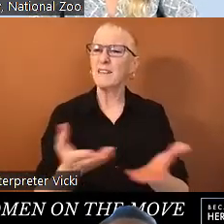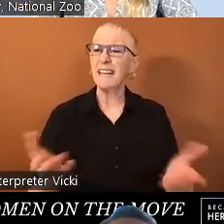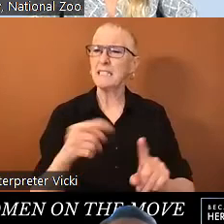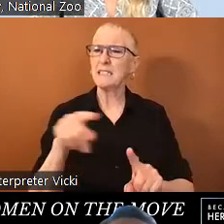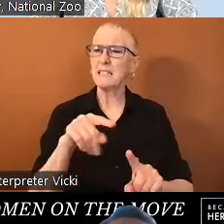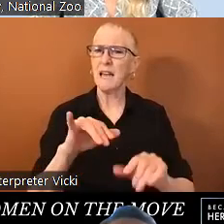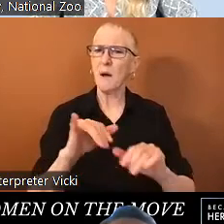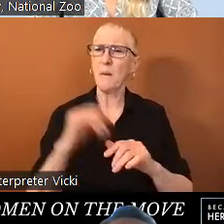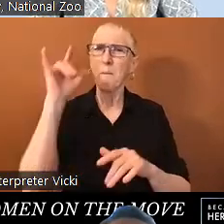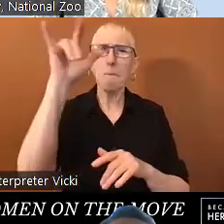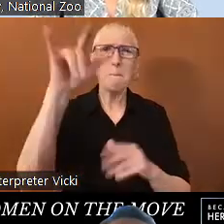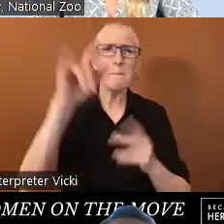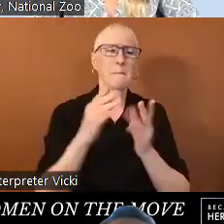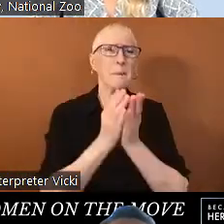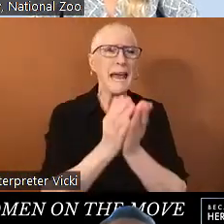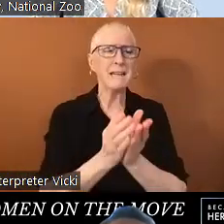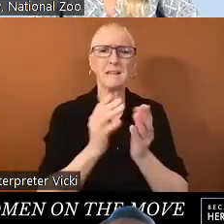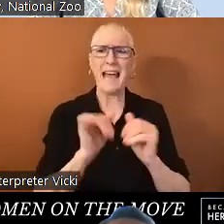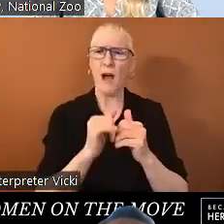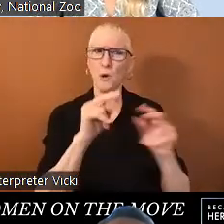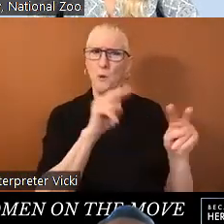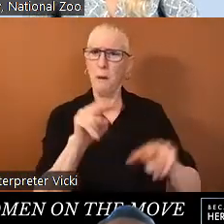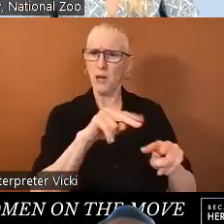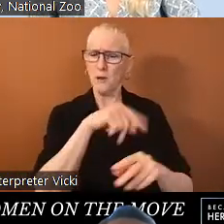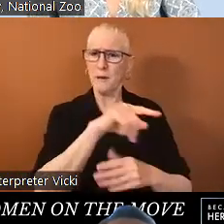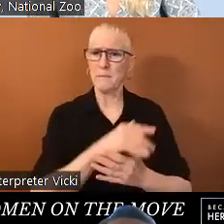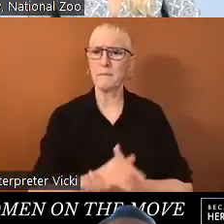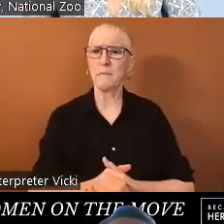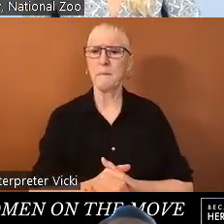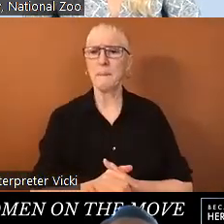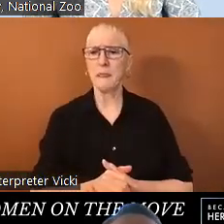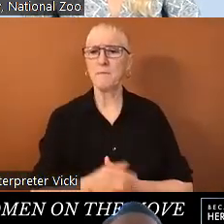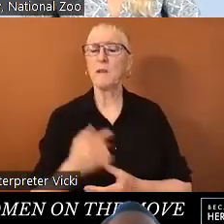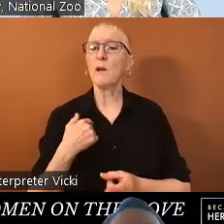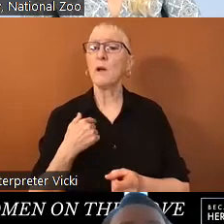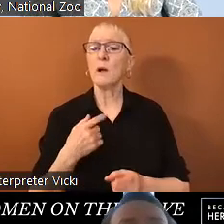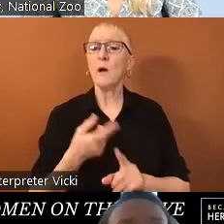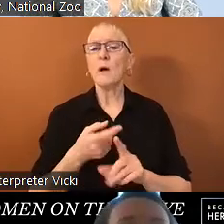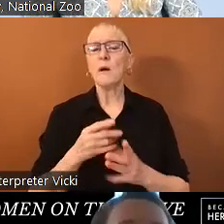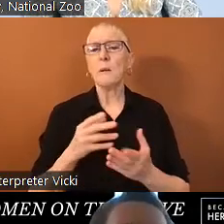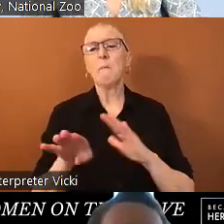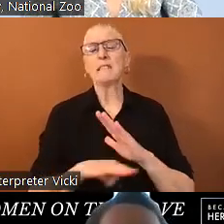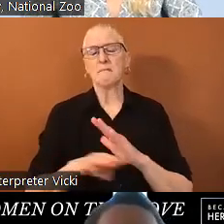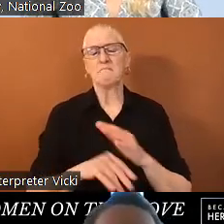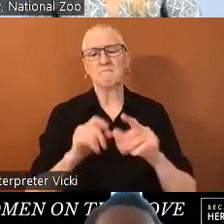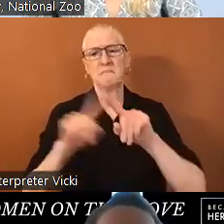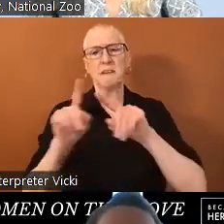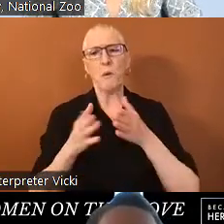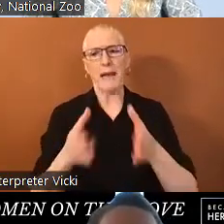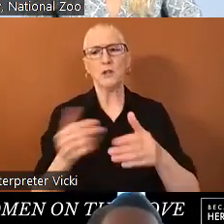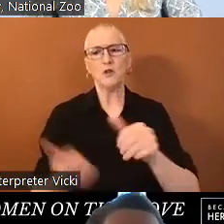you monitor them? >>Sarah: So um, we... from... basically there are several ways to track whales, um such as from